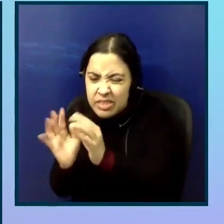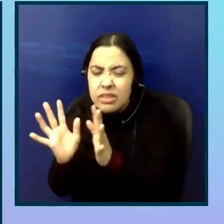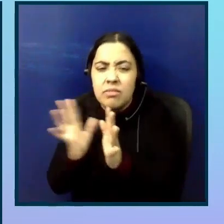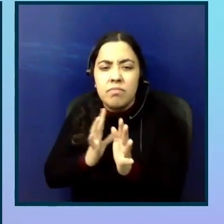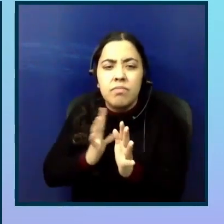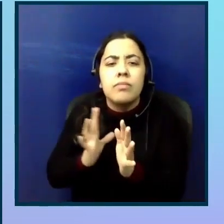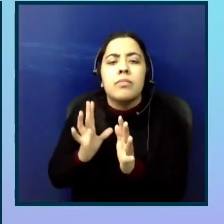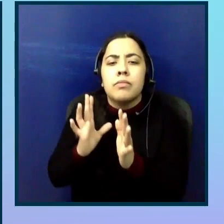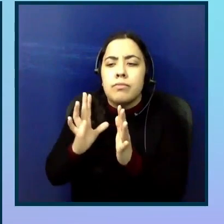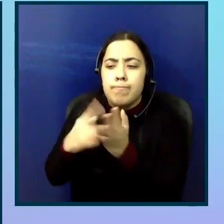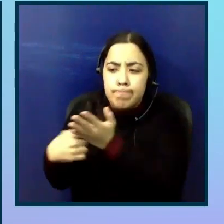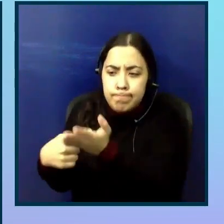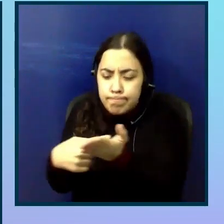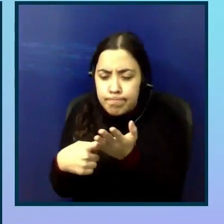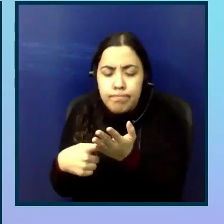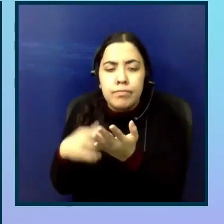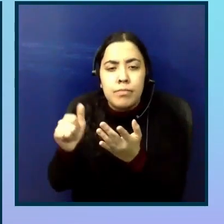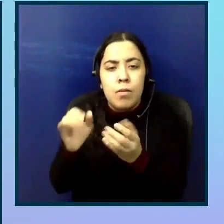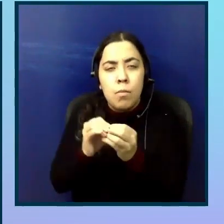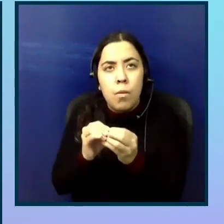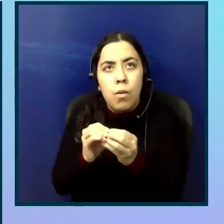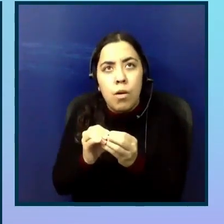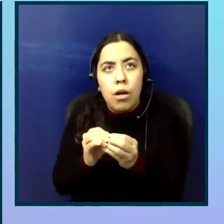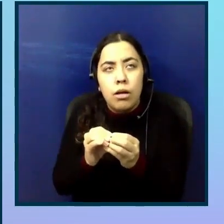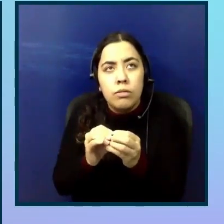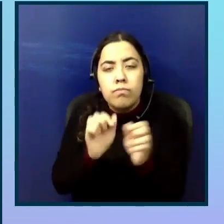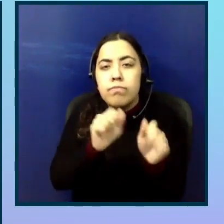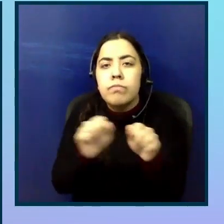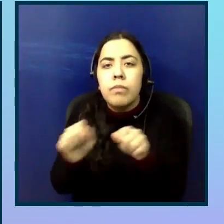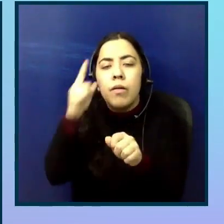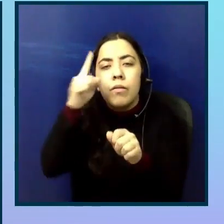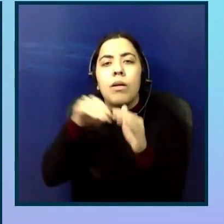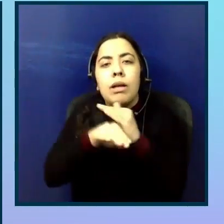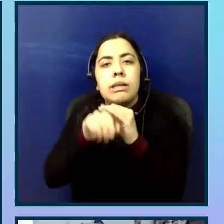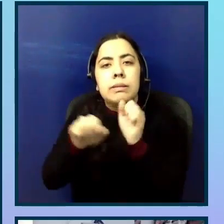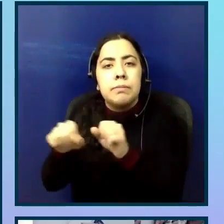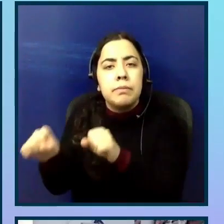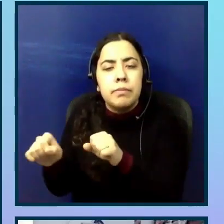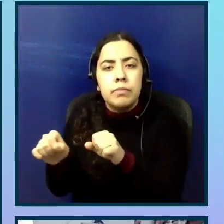to more and more accessibility initiatives, the question is where are we now?